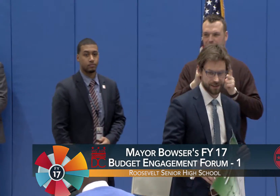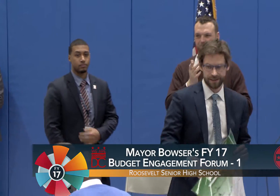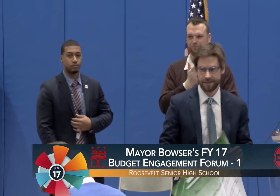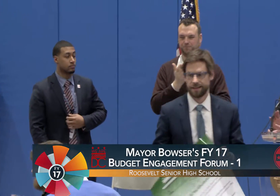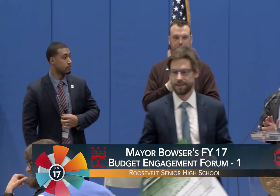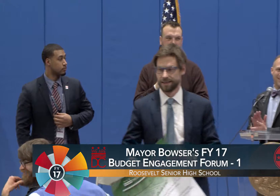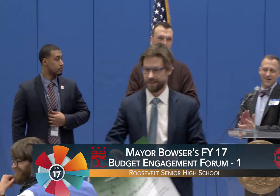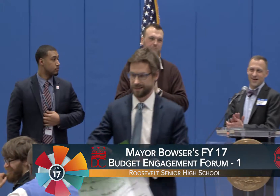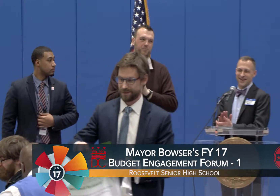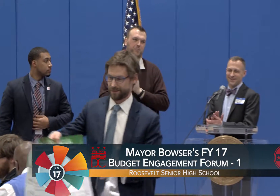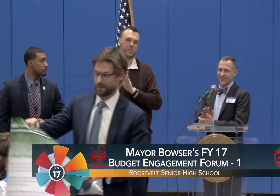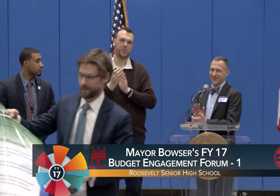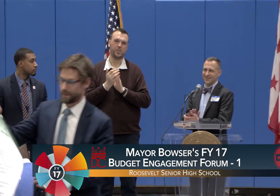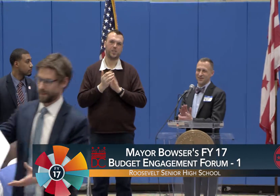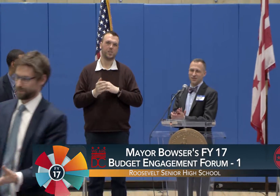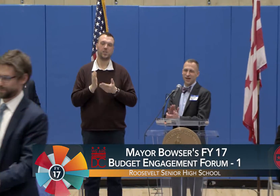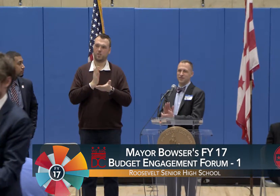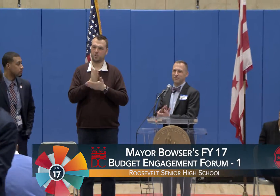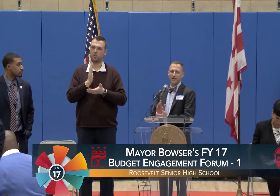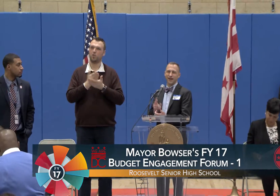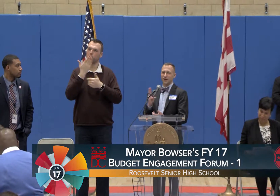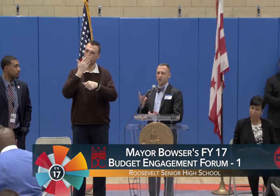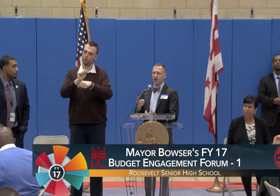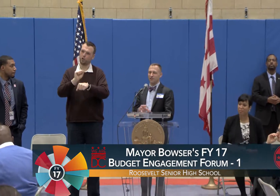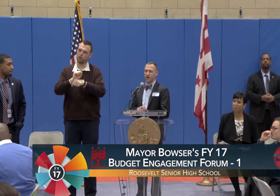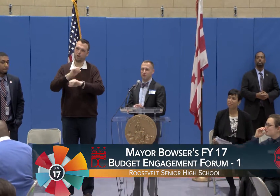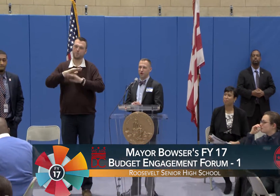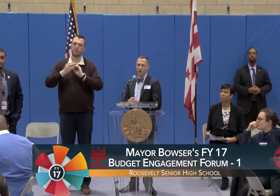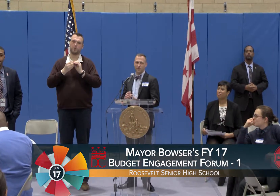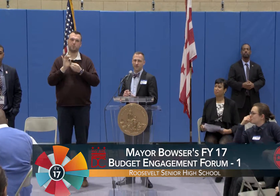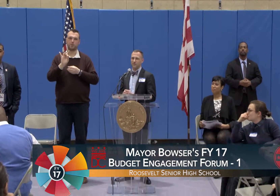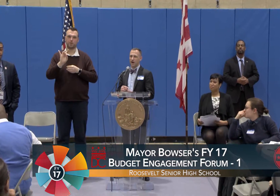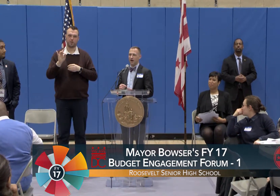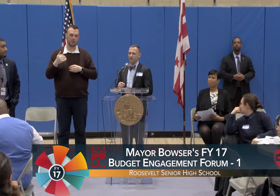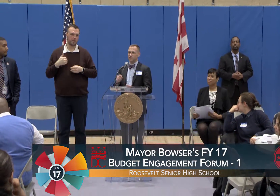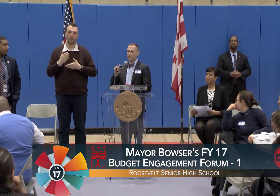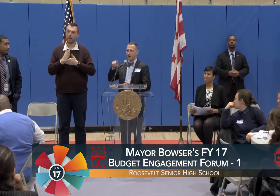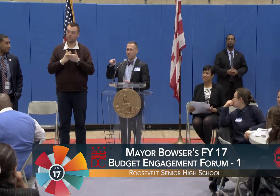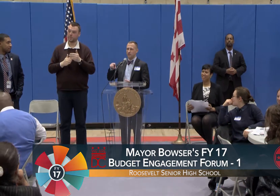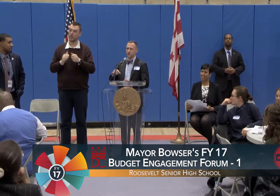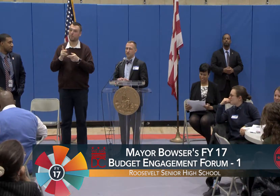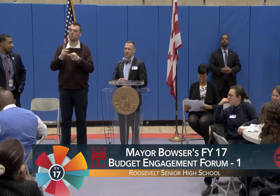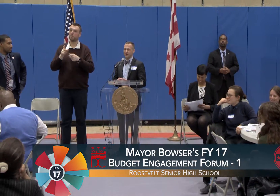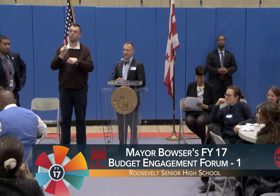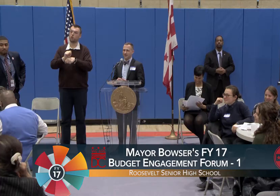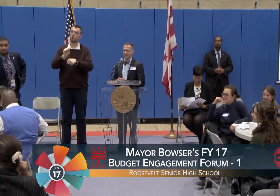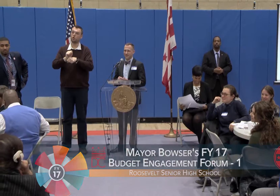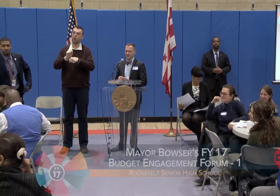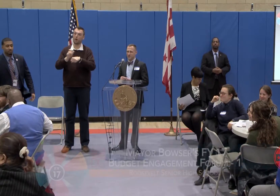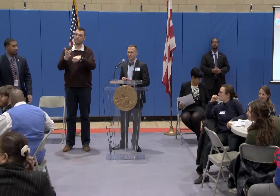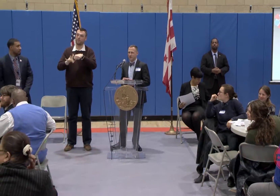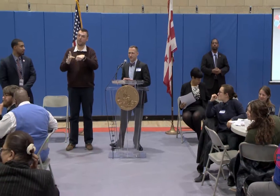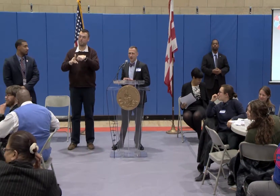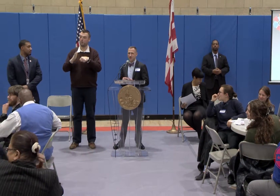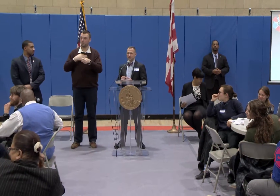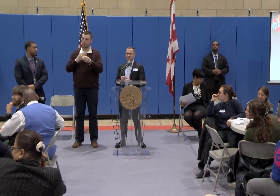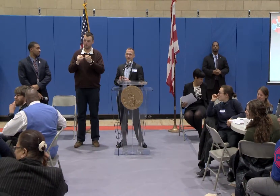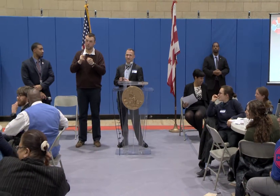ALL RIGHT. GOOD JOB, TABLE 8. I ALSO HAVE A COUPLE OF OPENINGS IN MY OFFICE SO I WILL MAKE SURE THAT YOU ALL HAVE JOB APPLICATIONS.